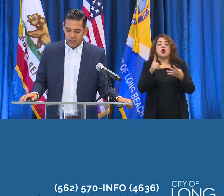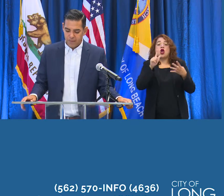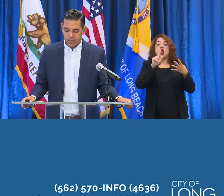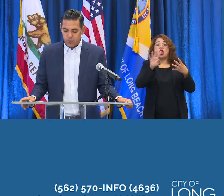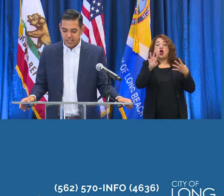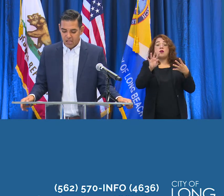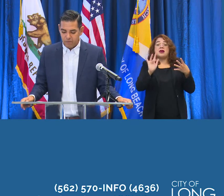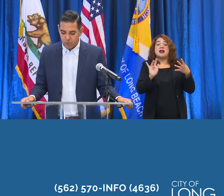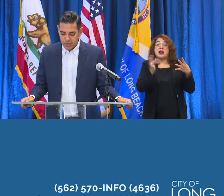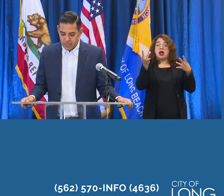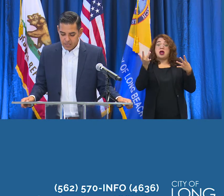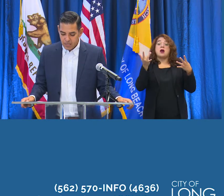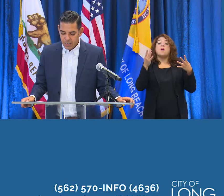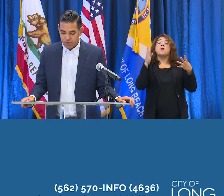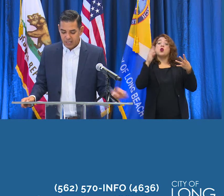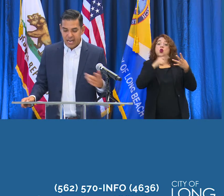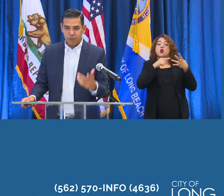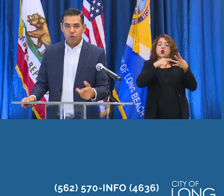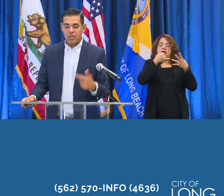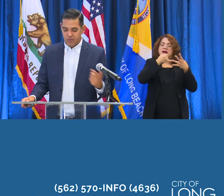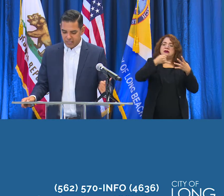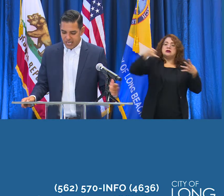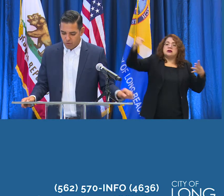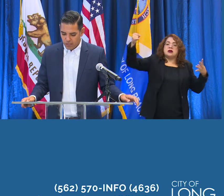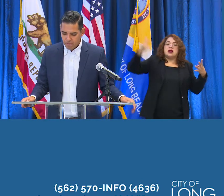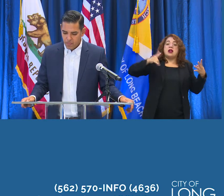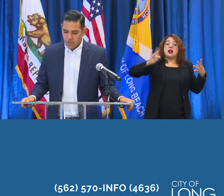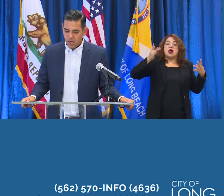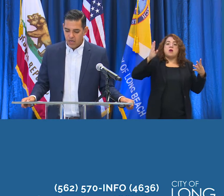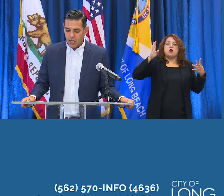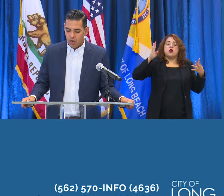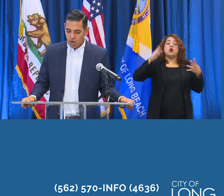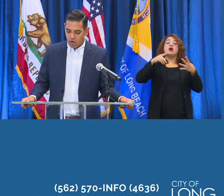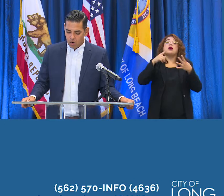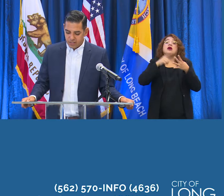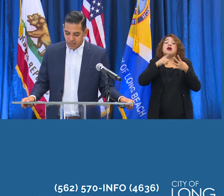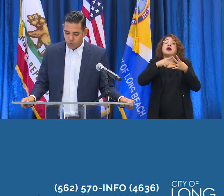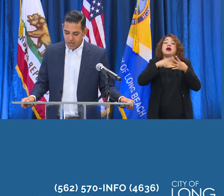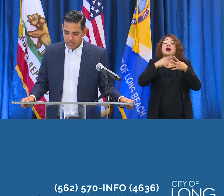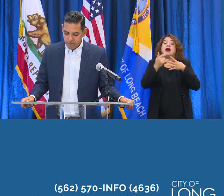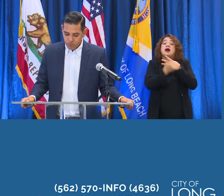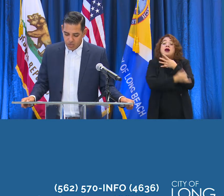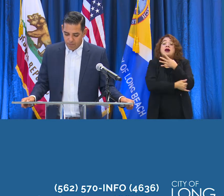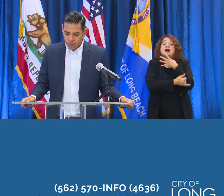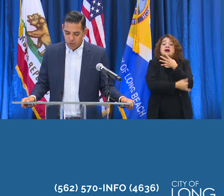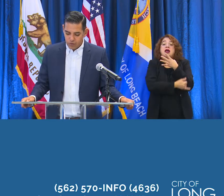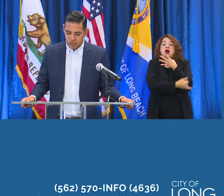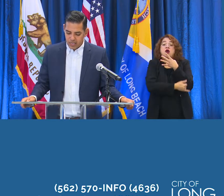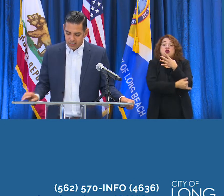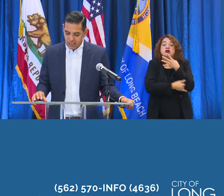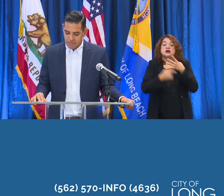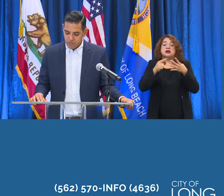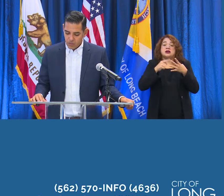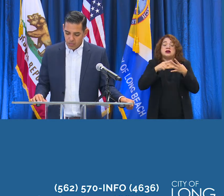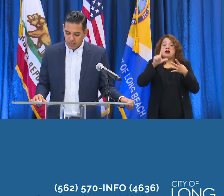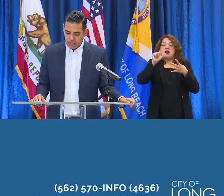light blue and you look at California and the County, our death rate per 100 is slightly